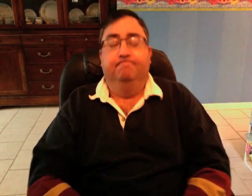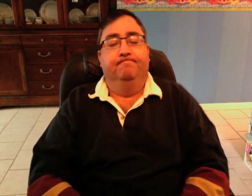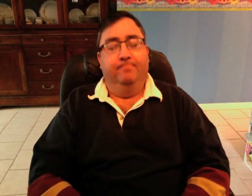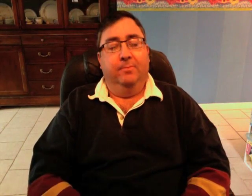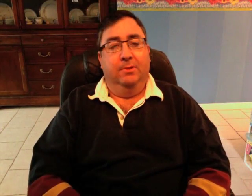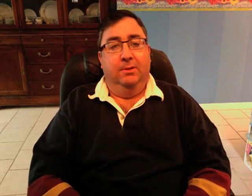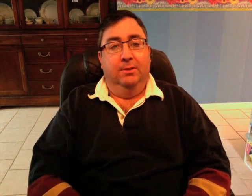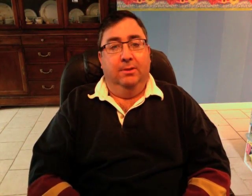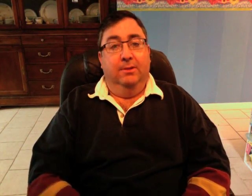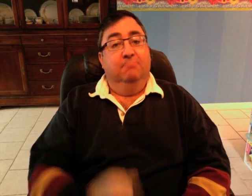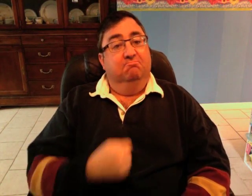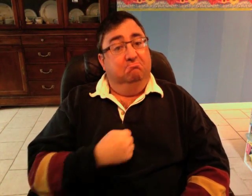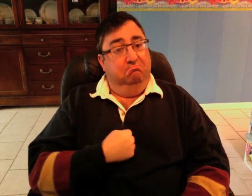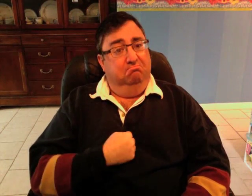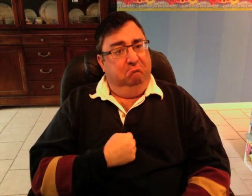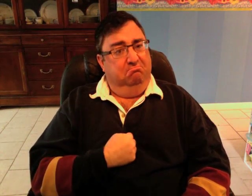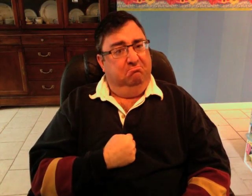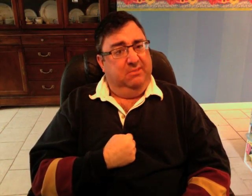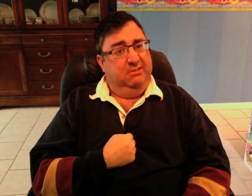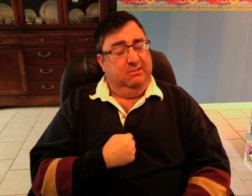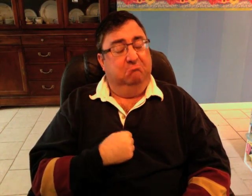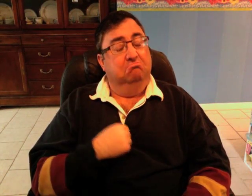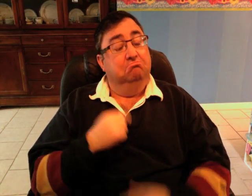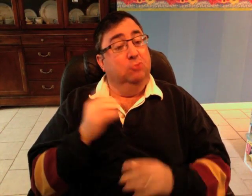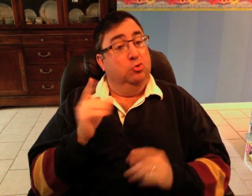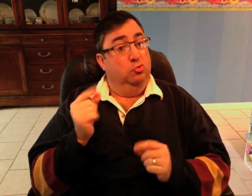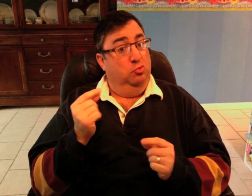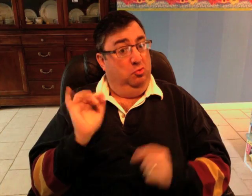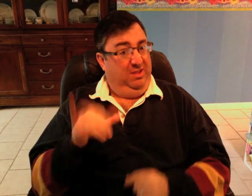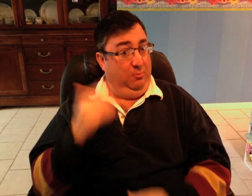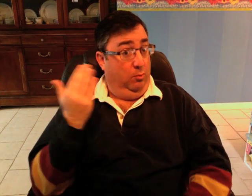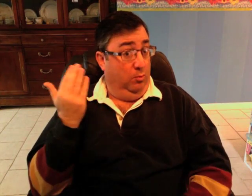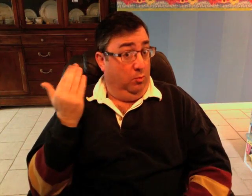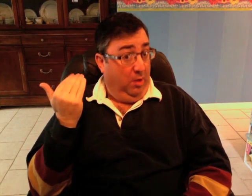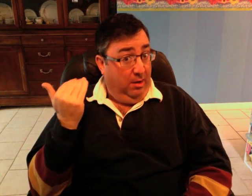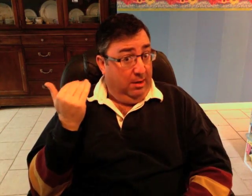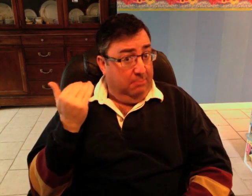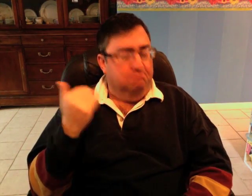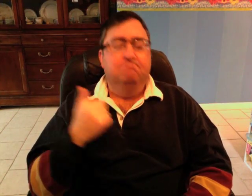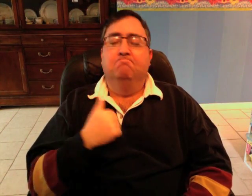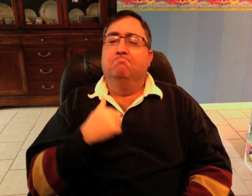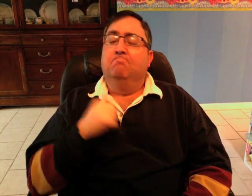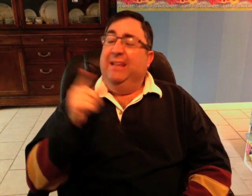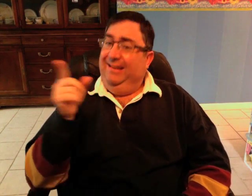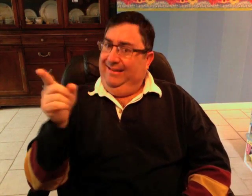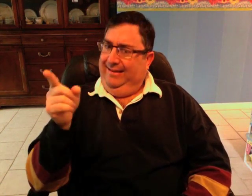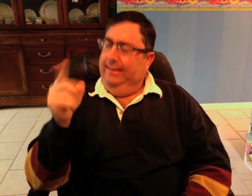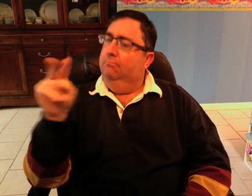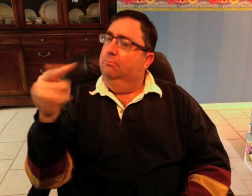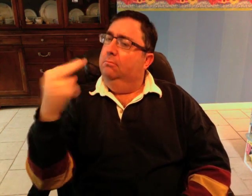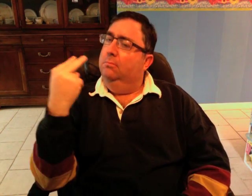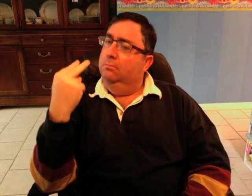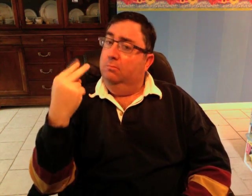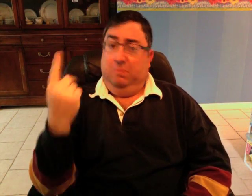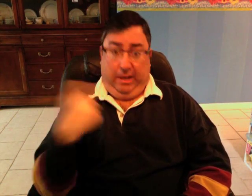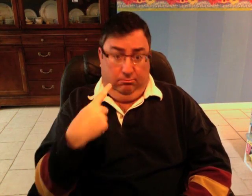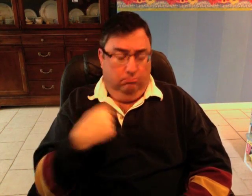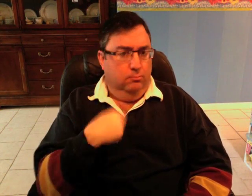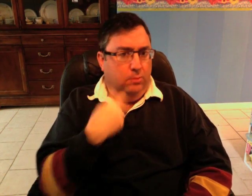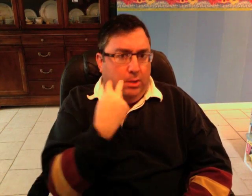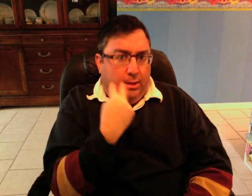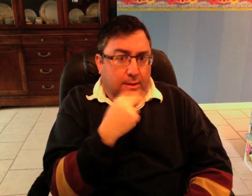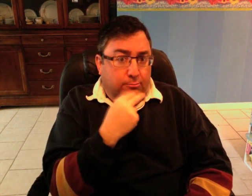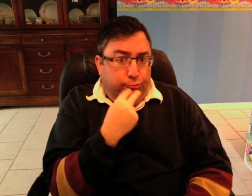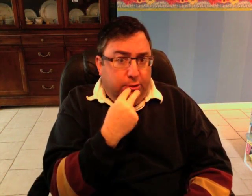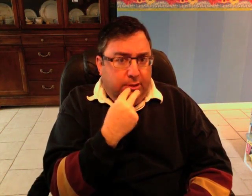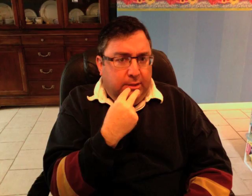Why do I do that? By looking at me and asking if I lipread,